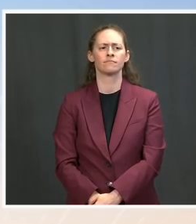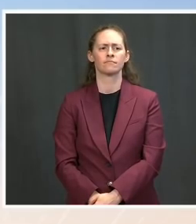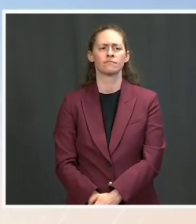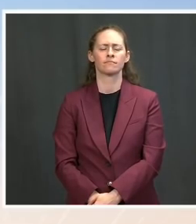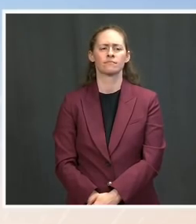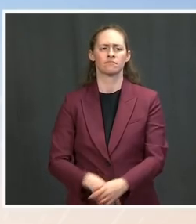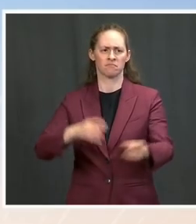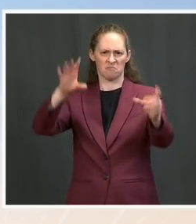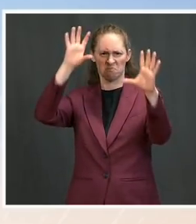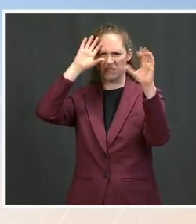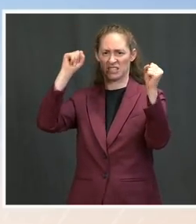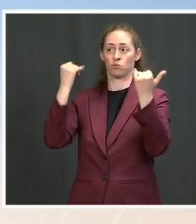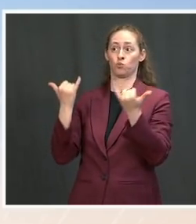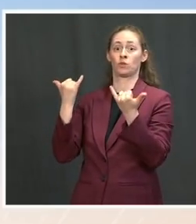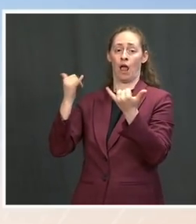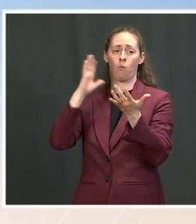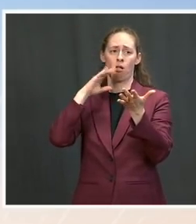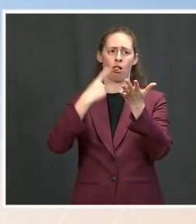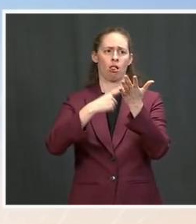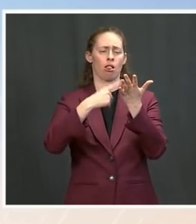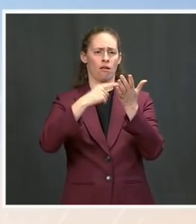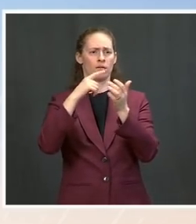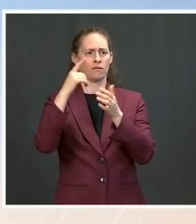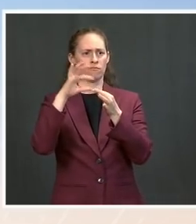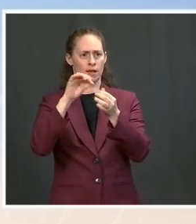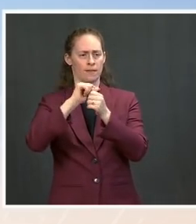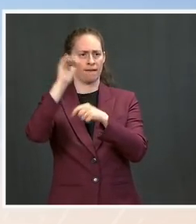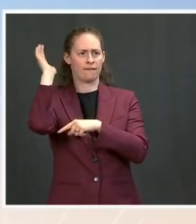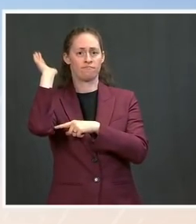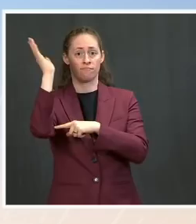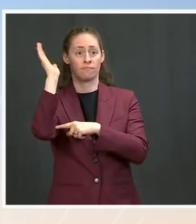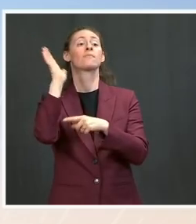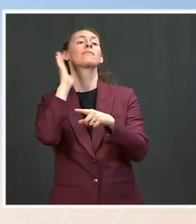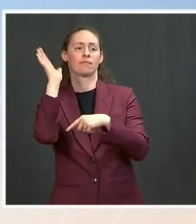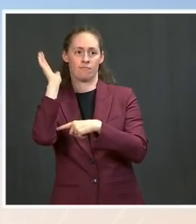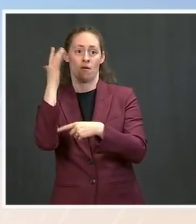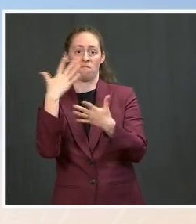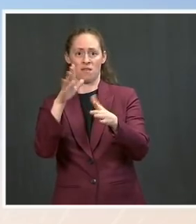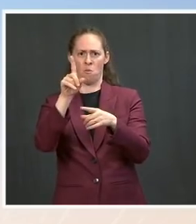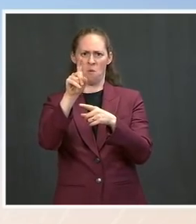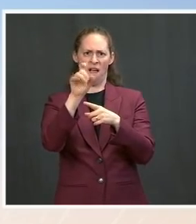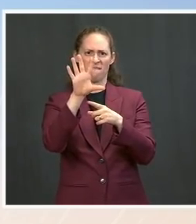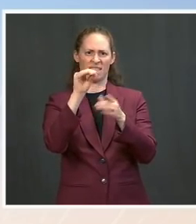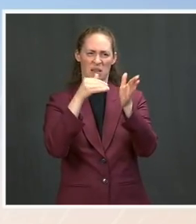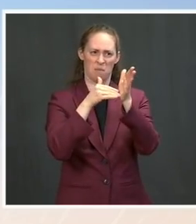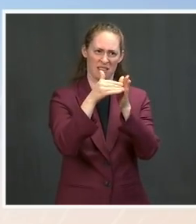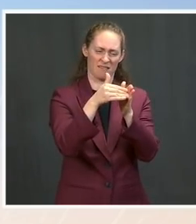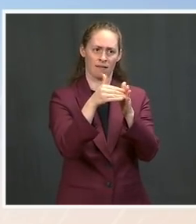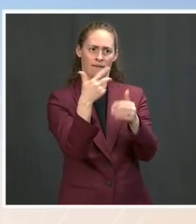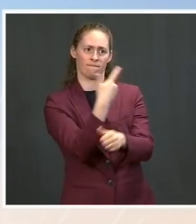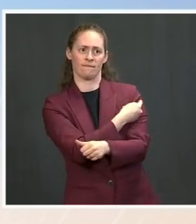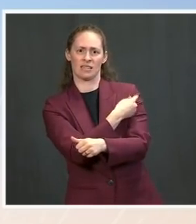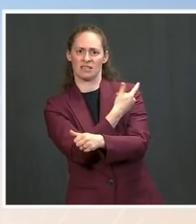that 150 million people in this country now have had one dose -- adults, I should say -- 105 million have had two doses.